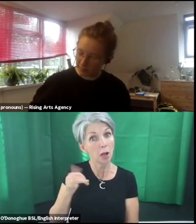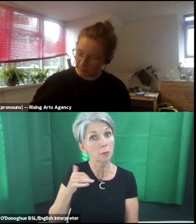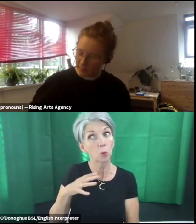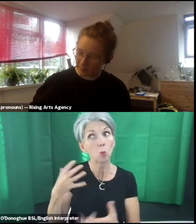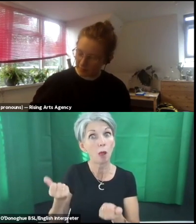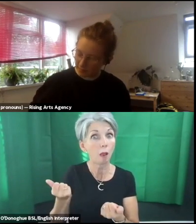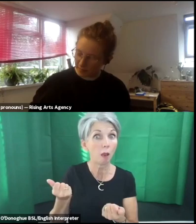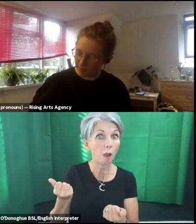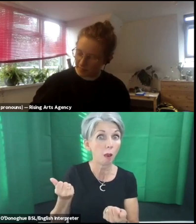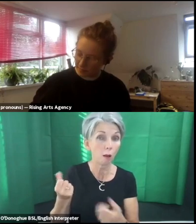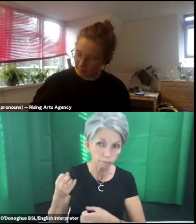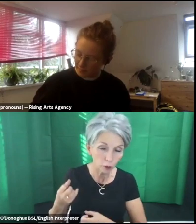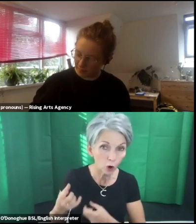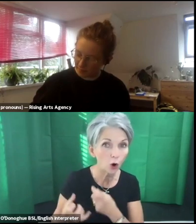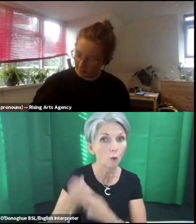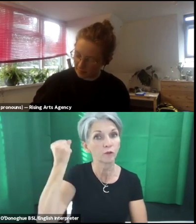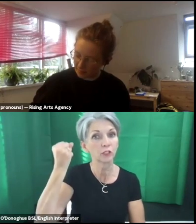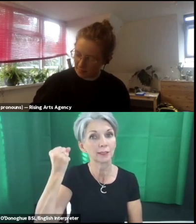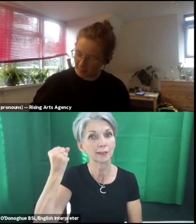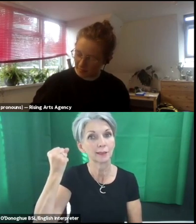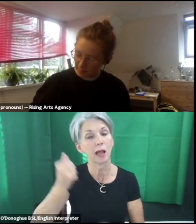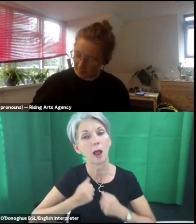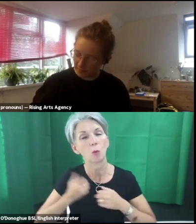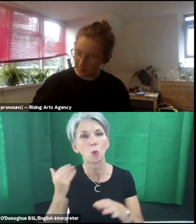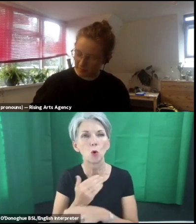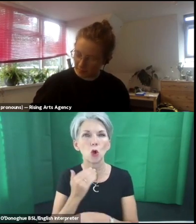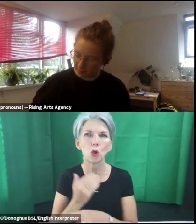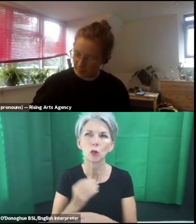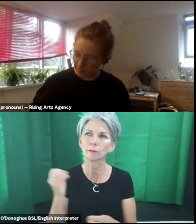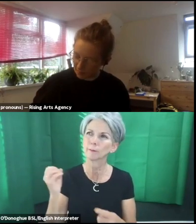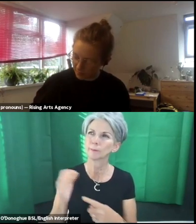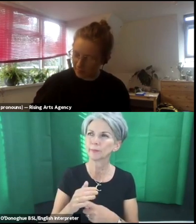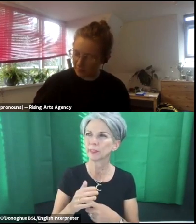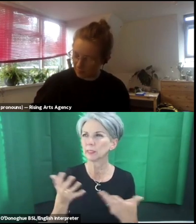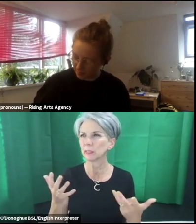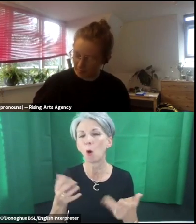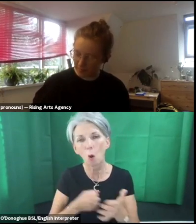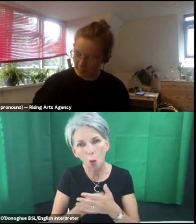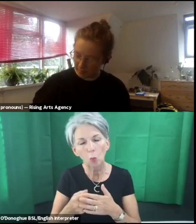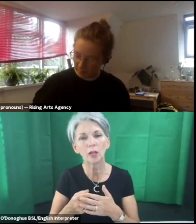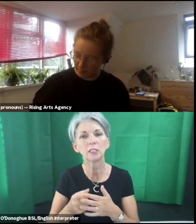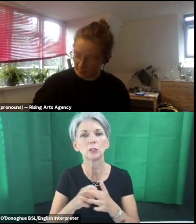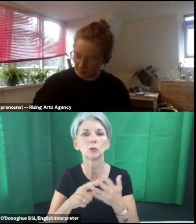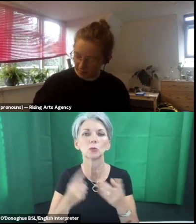You know, the key thing about ACORN's work is that it's always going to do things that affect the most number of people.